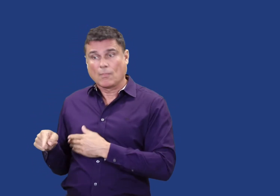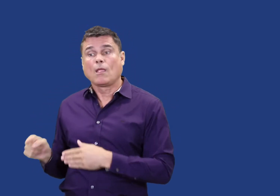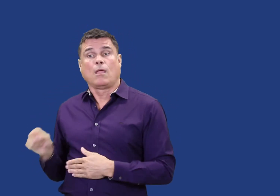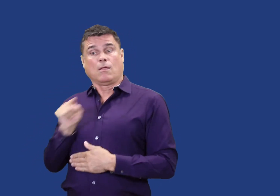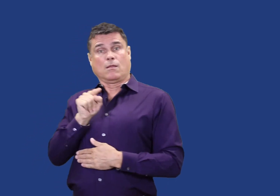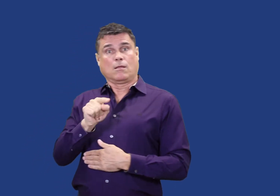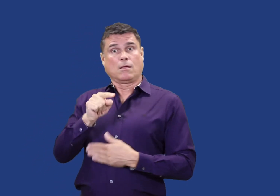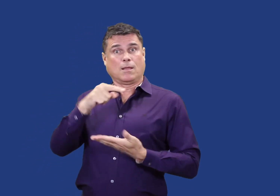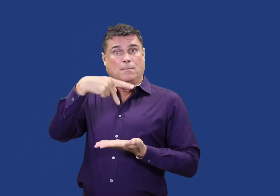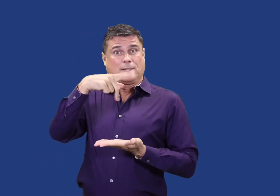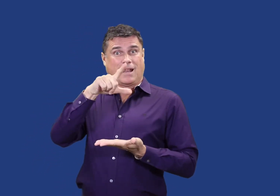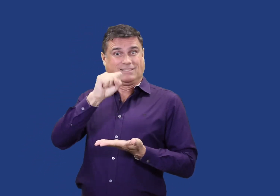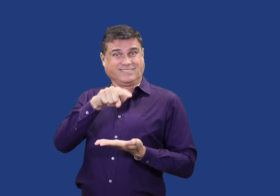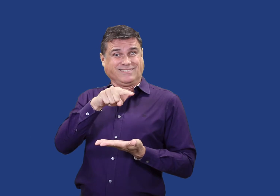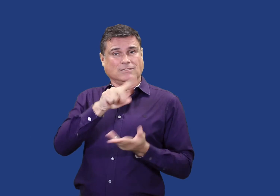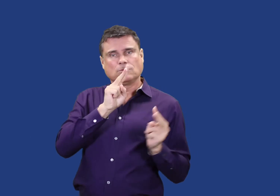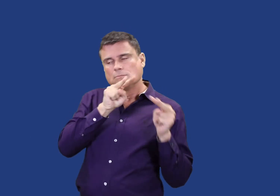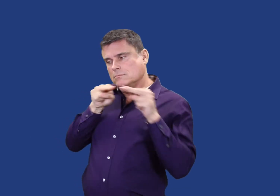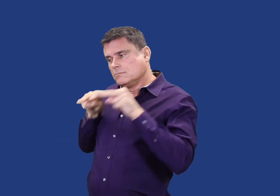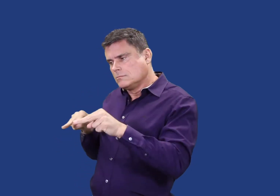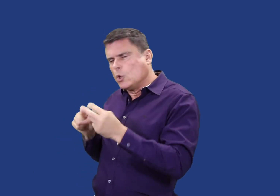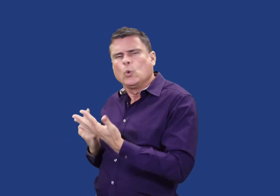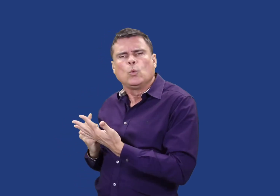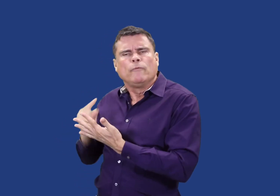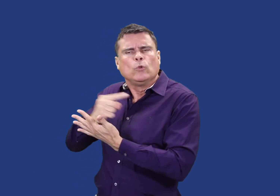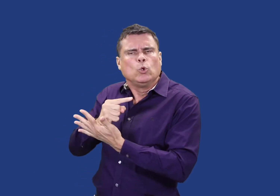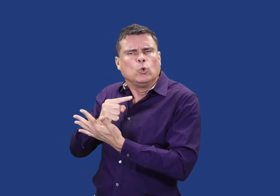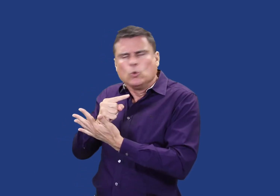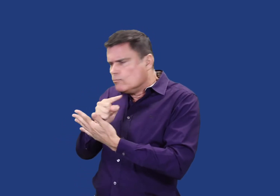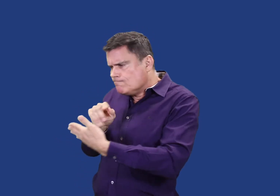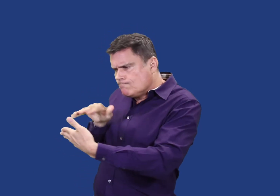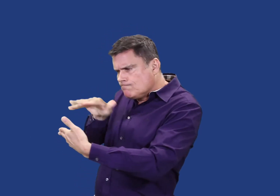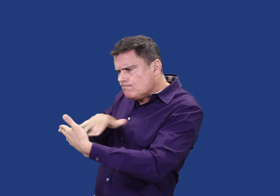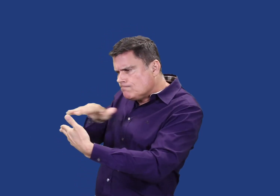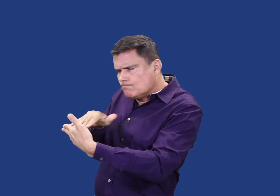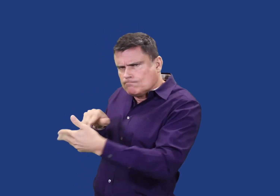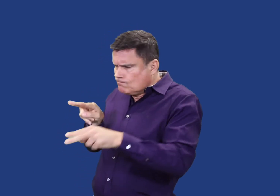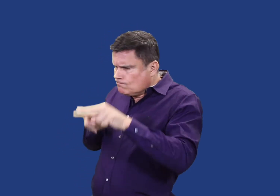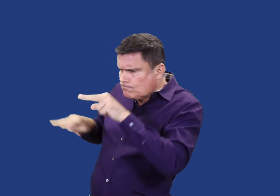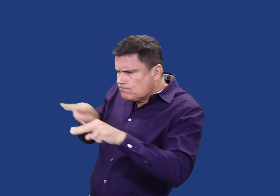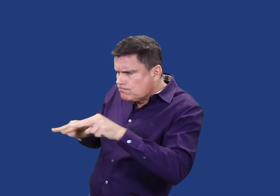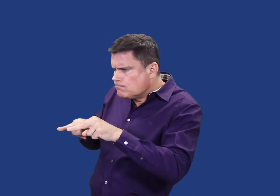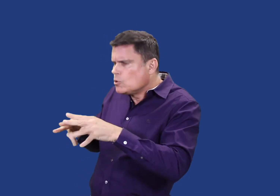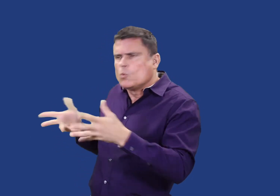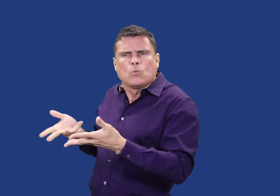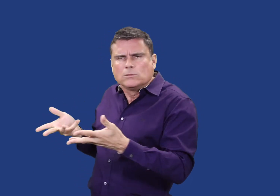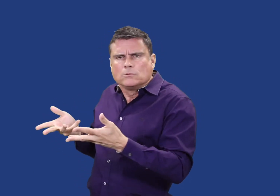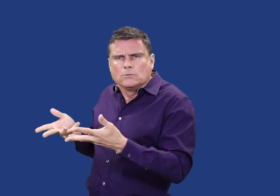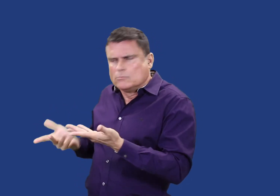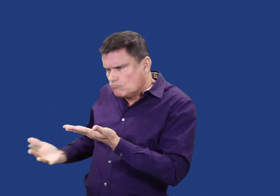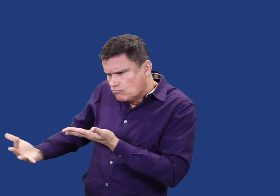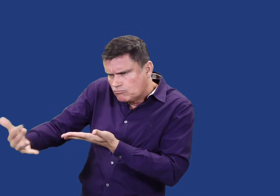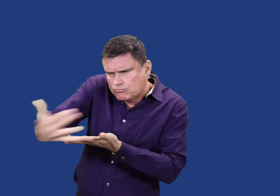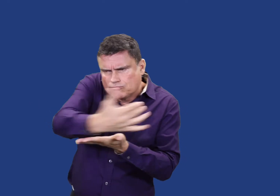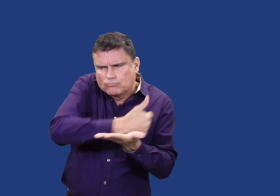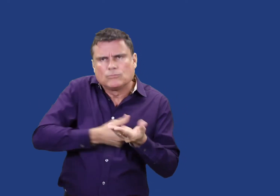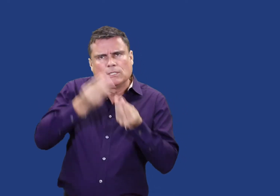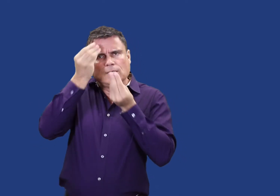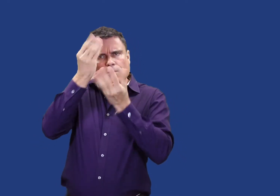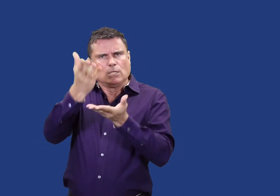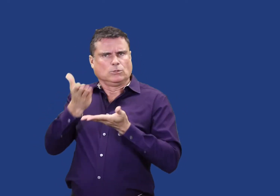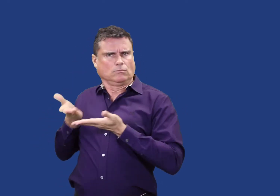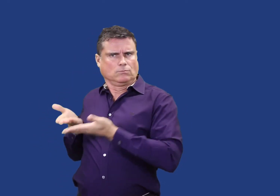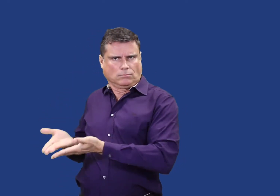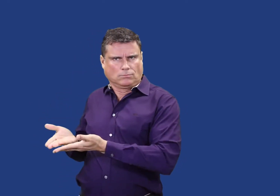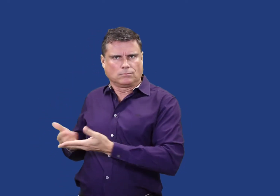PROVINCIAL LANGUAGE SERVICE ENGAGED IN A PROCESS TO REVIEW THE CURRENT SERVICE DELIVERY MODEL.